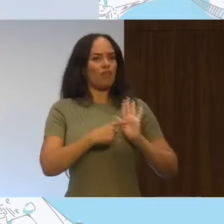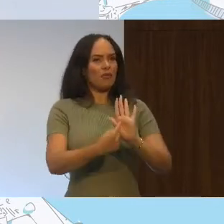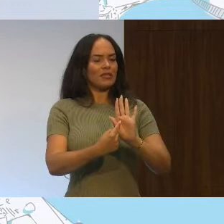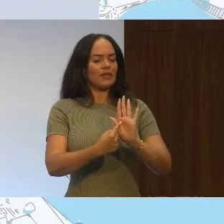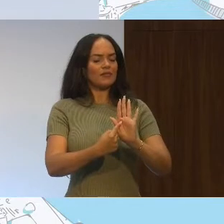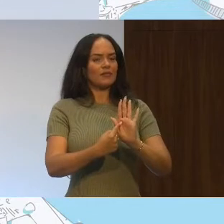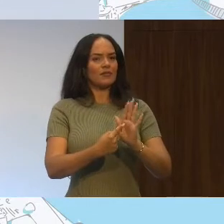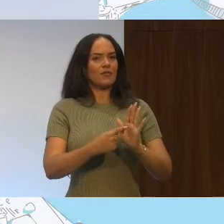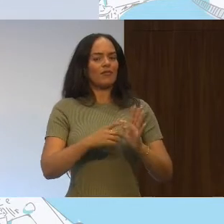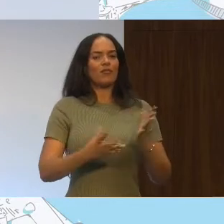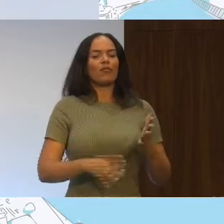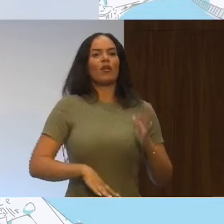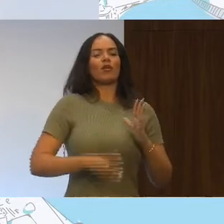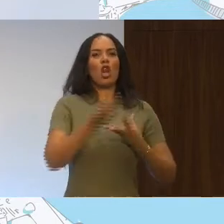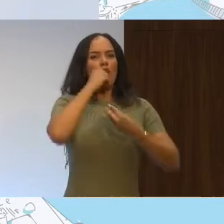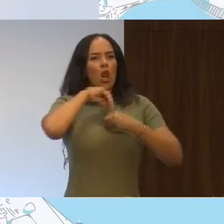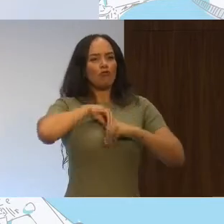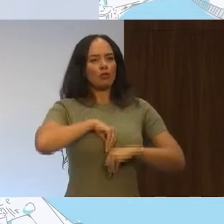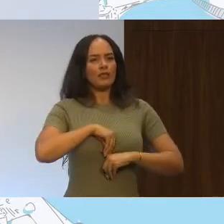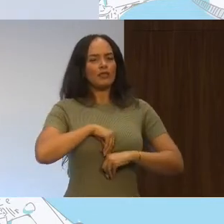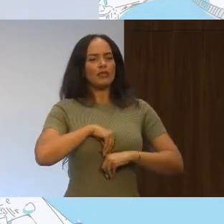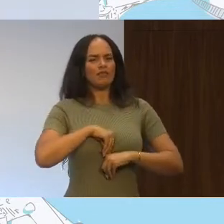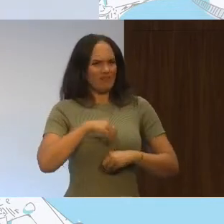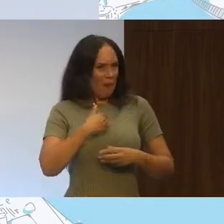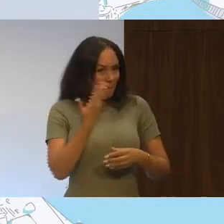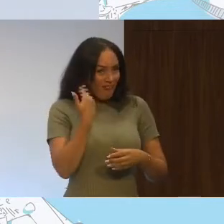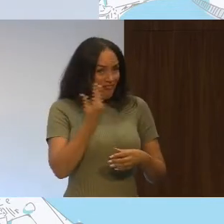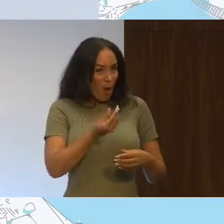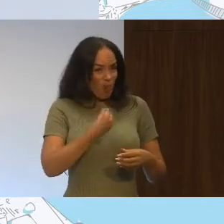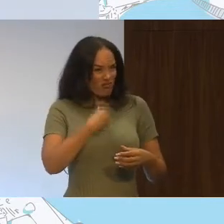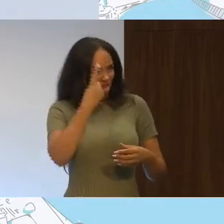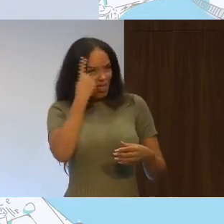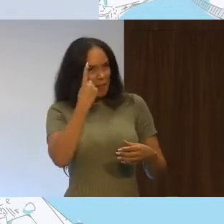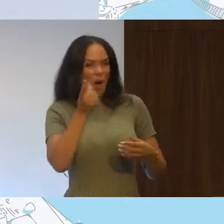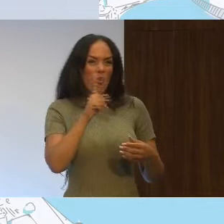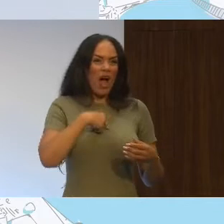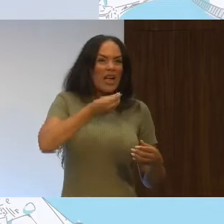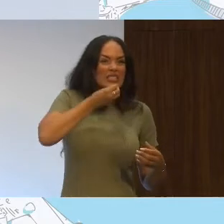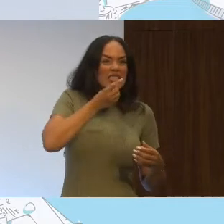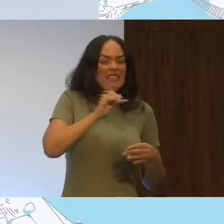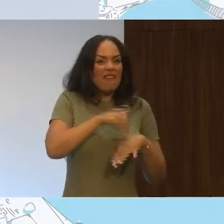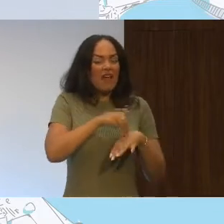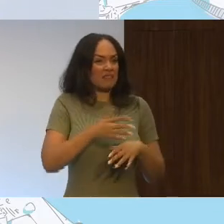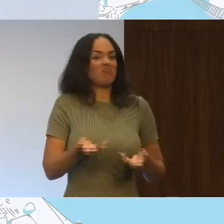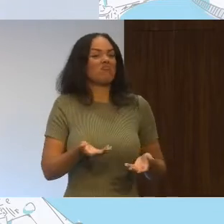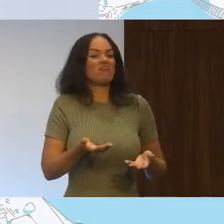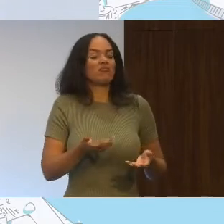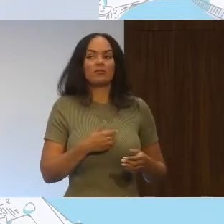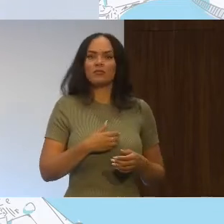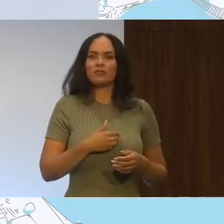Until that point, I had not given much thought about what I put into my body. Low carb. No sugar is not for everyone, but for me.